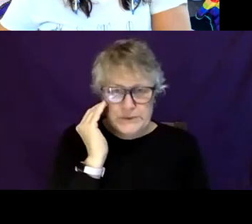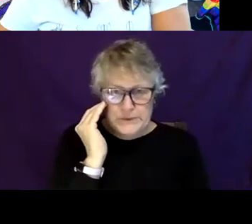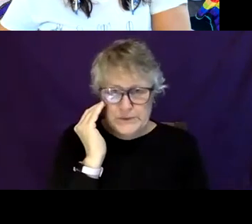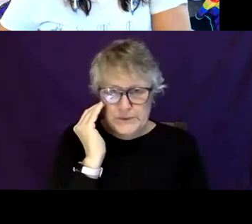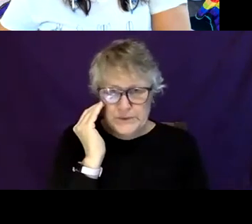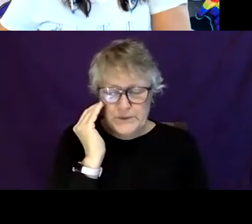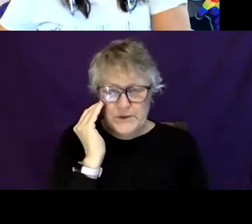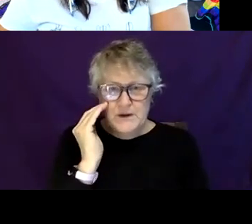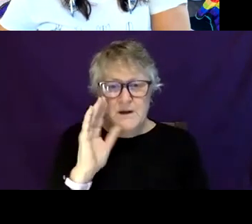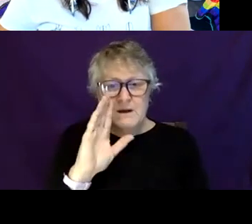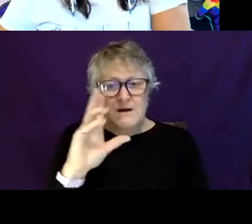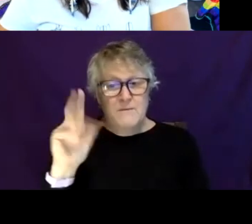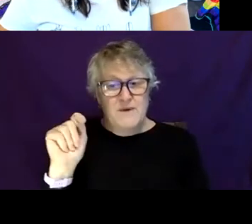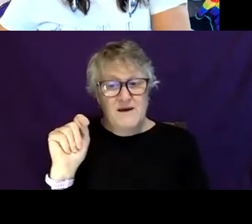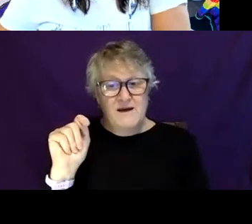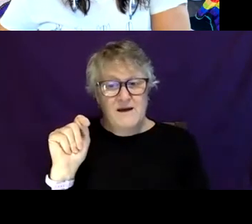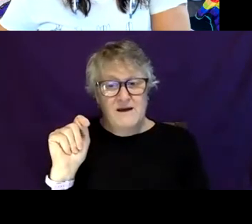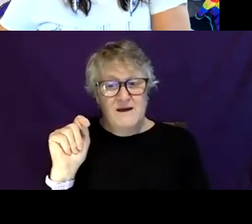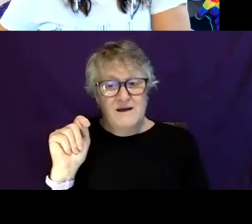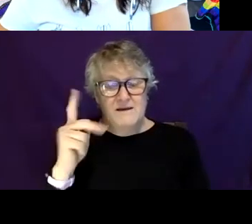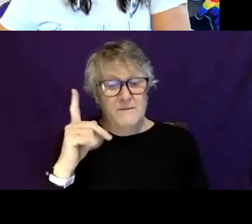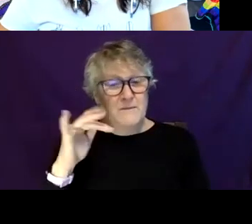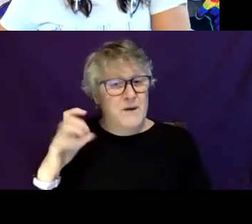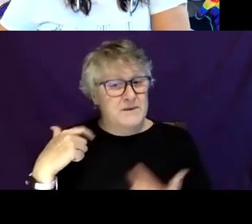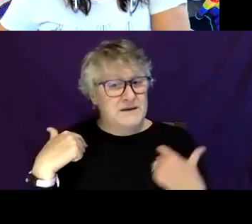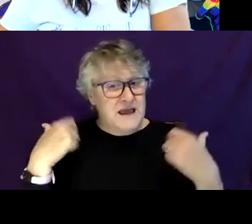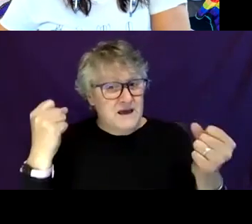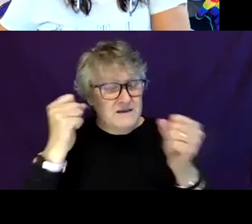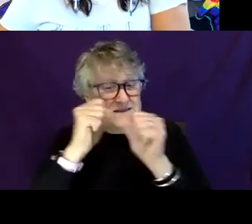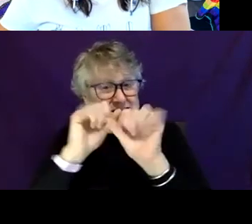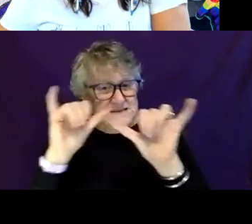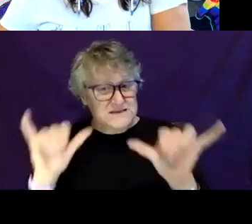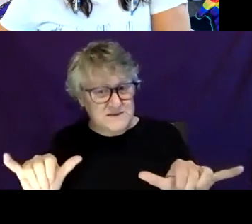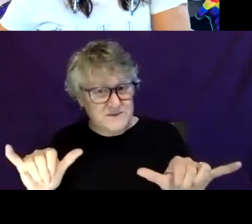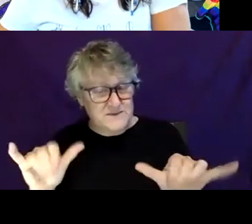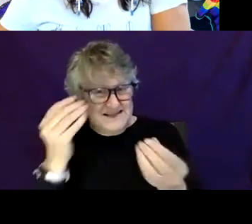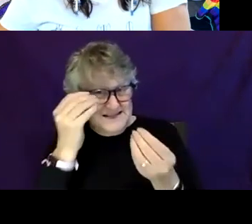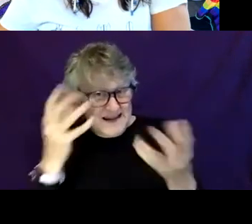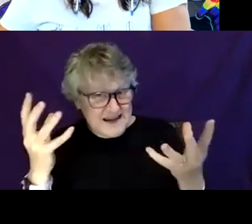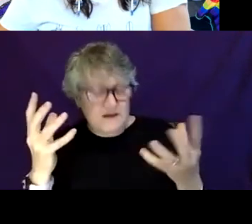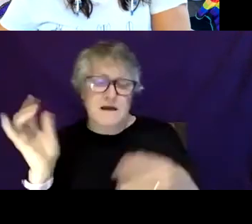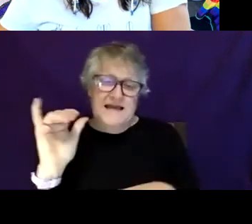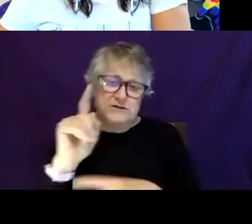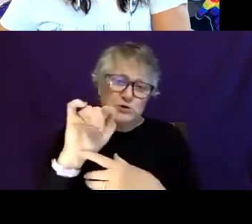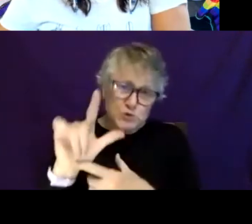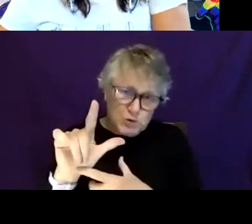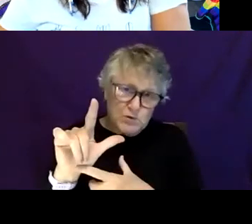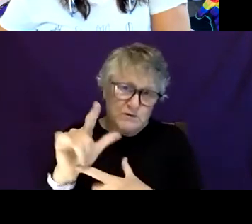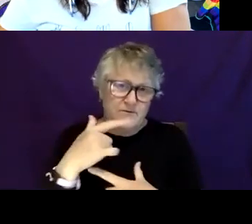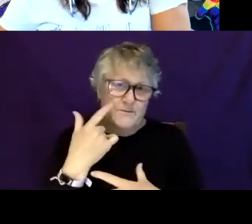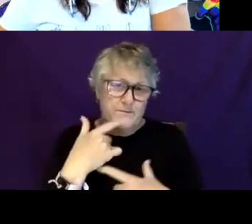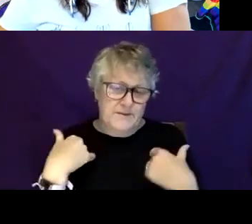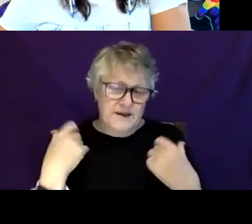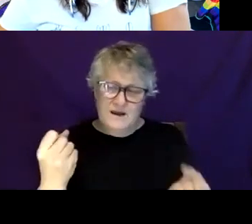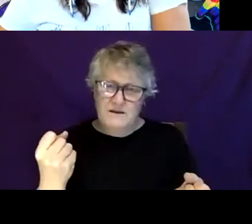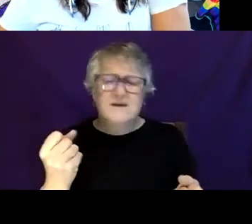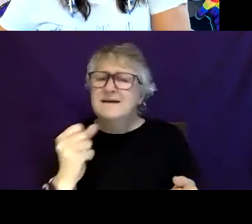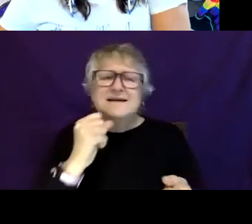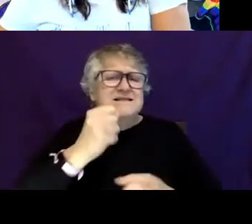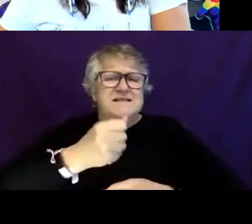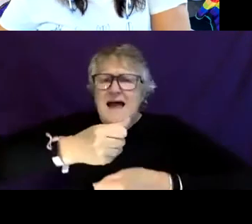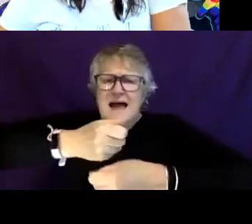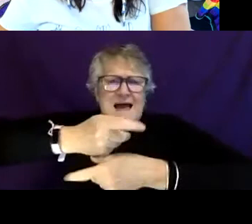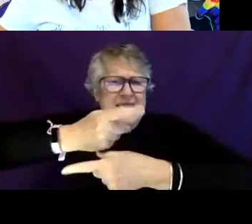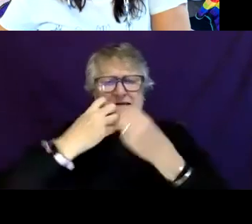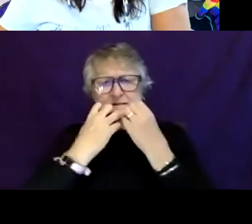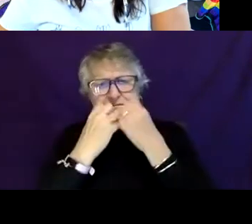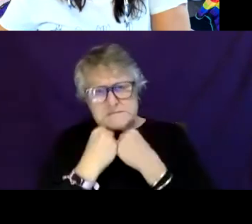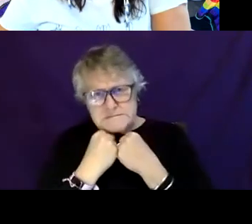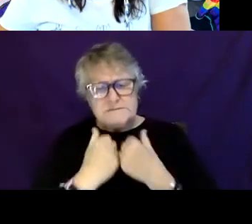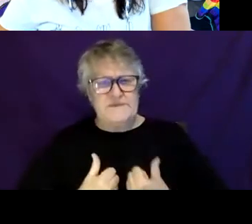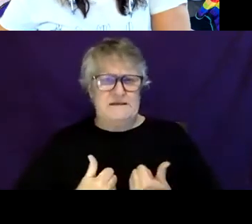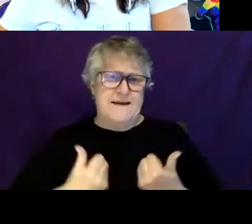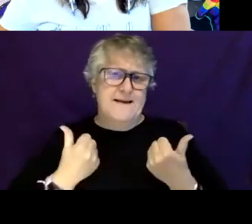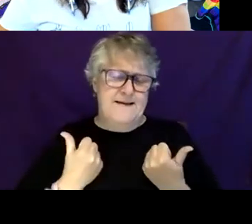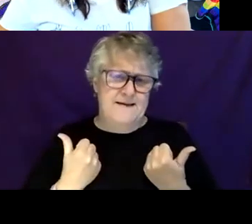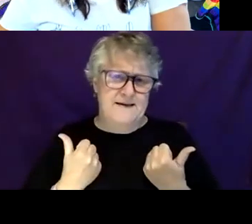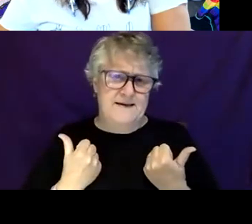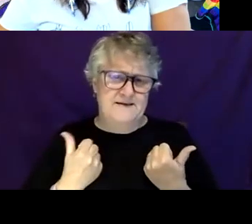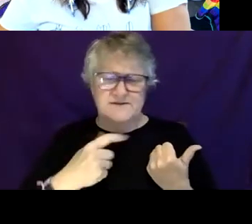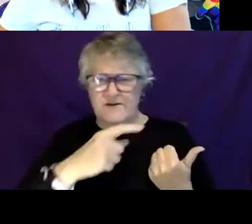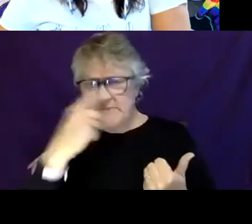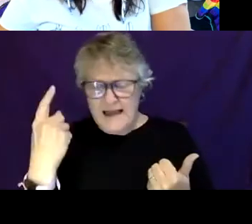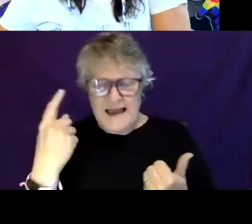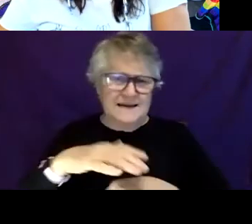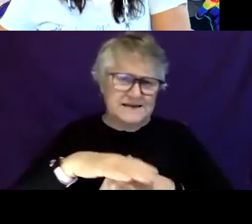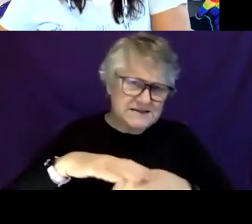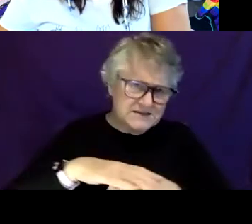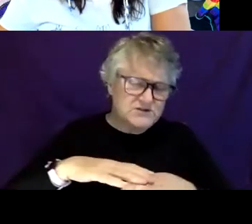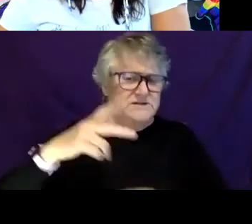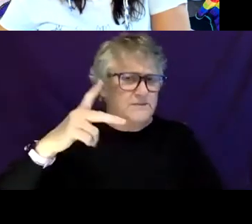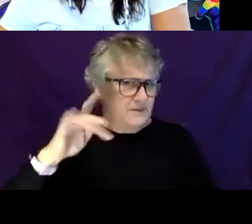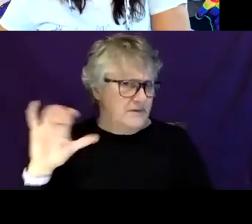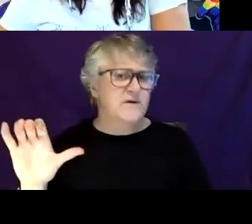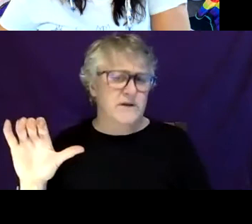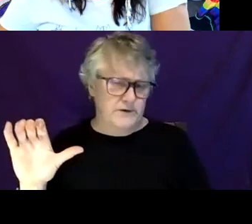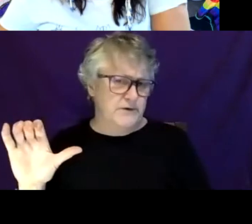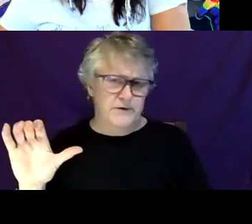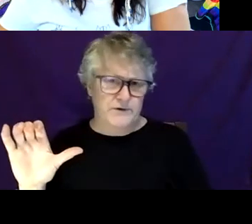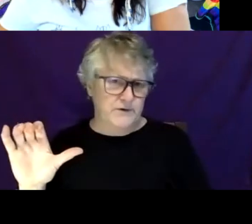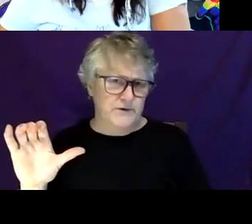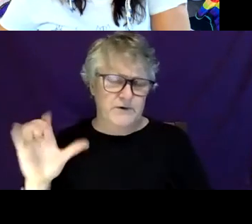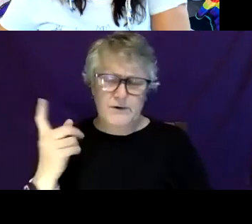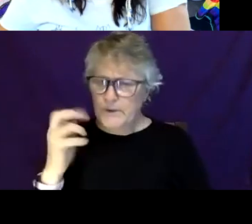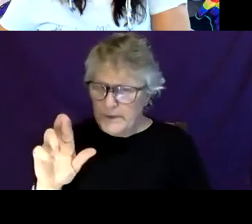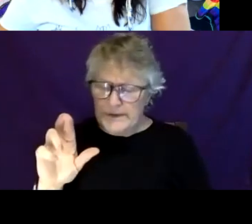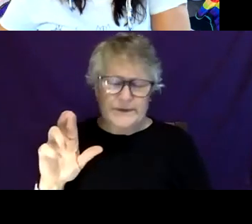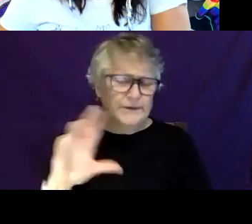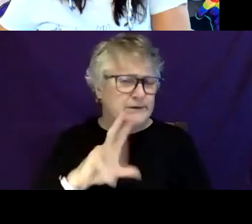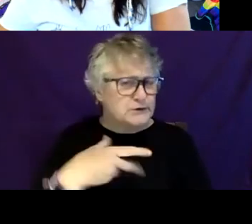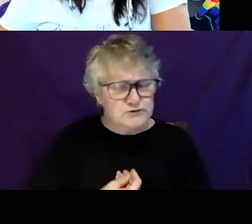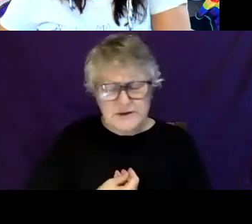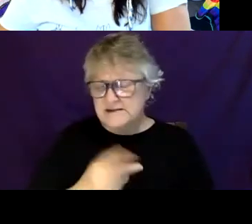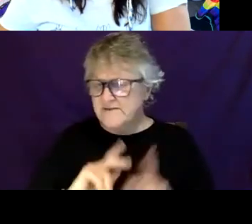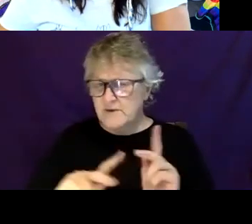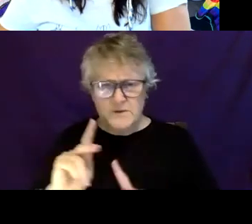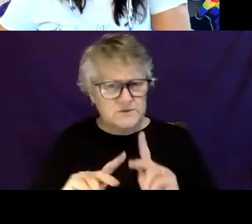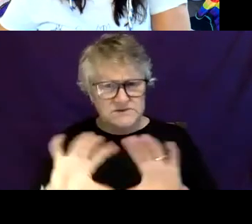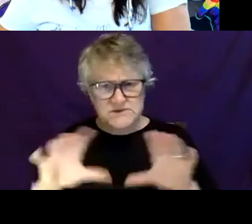But, you know, our public health systems, data as a tool of public health is not safe guarding the lives of Black, Indigenous, and people of color, queer and trans folk.